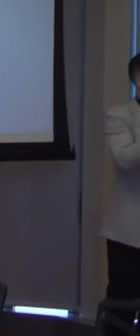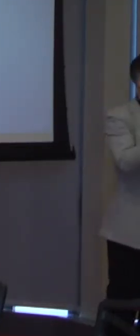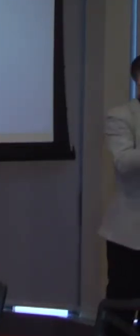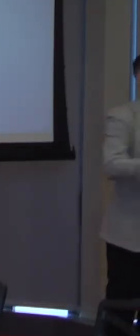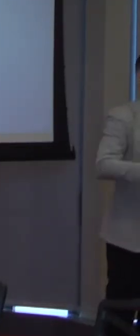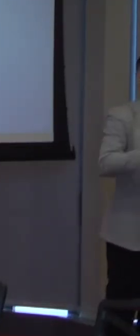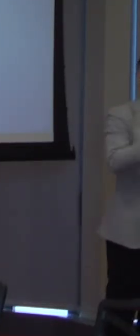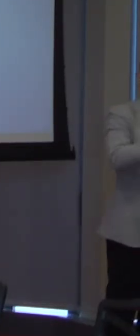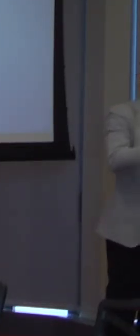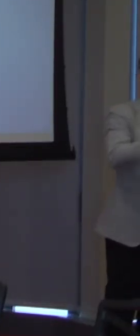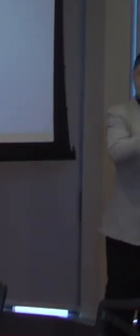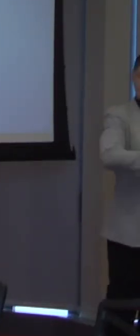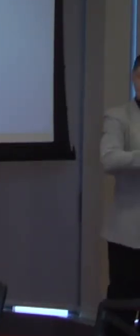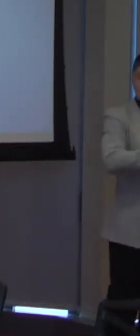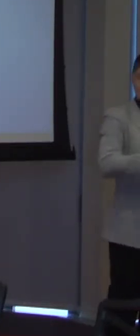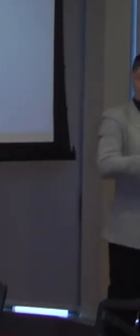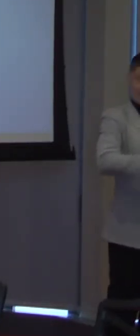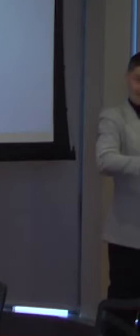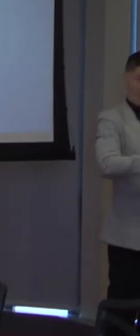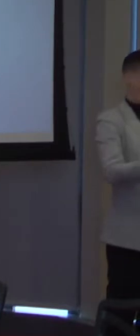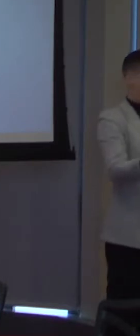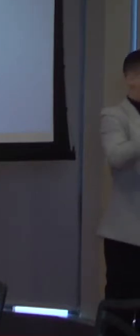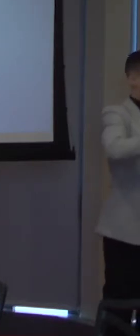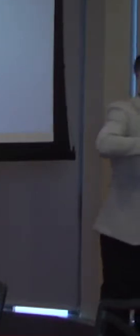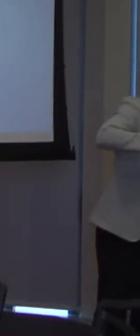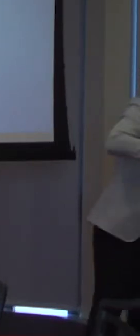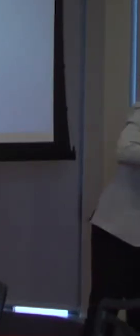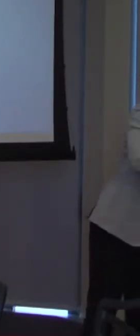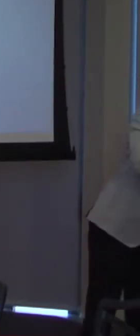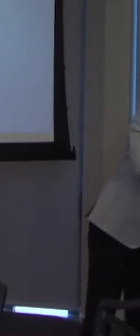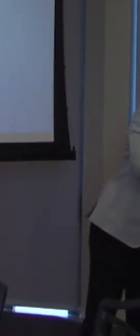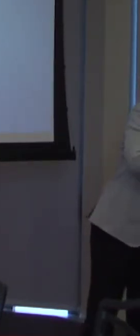who want to come play with your classroom-- (Instructor chuckles) might be the way to go, too.